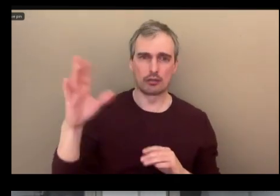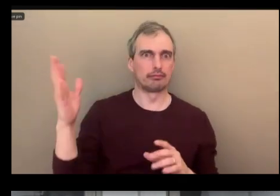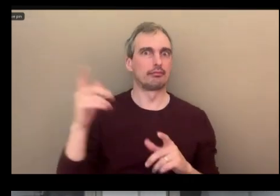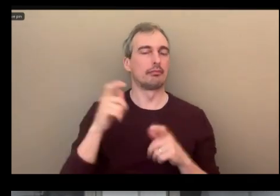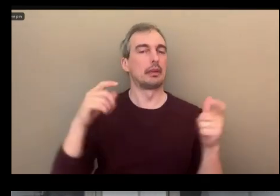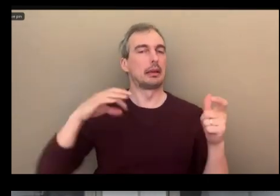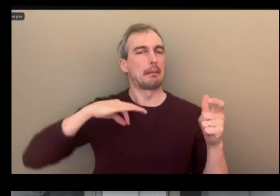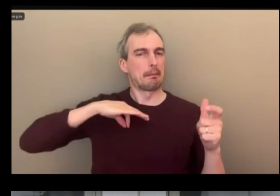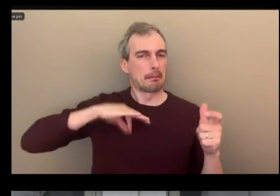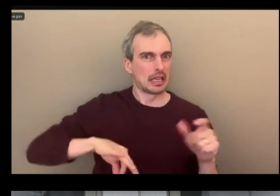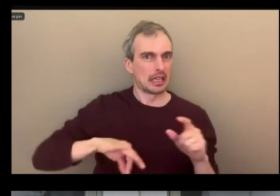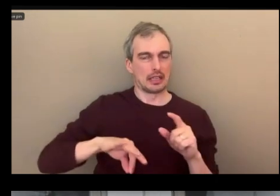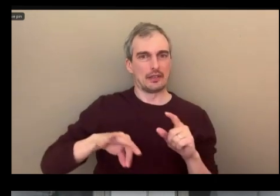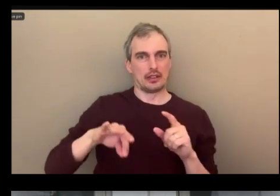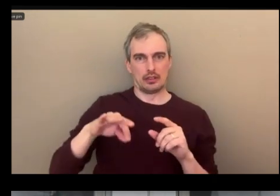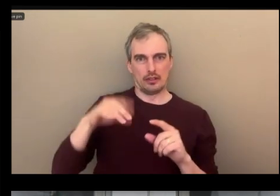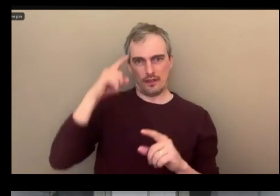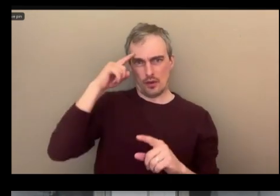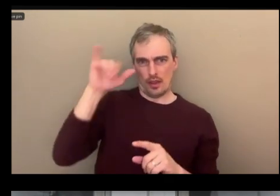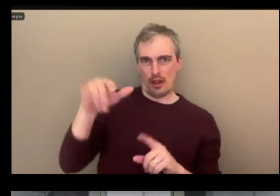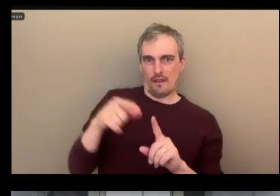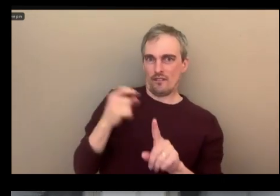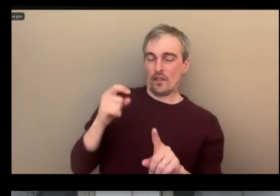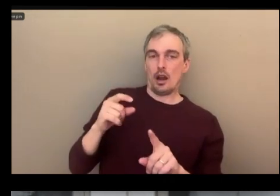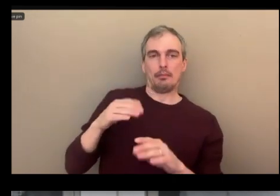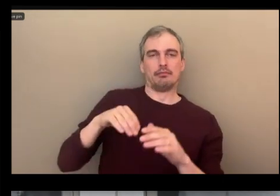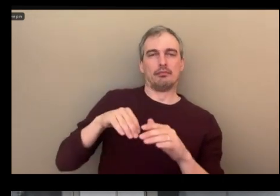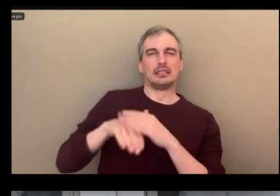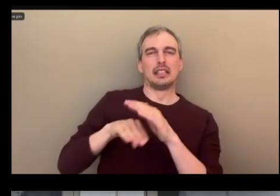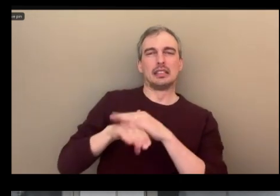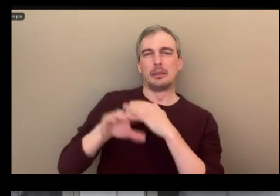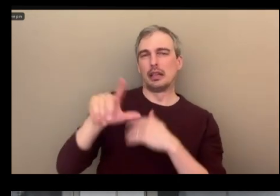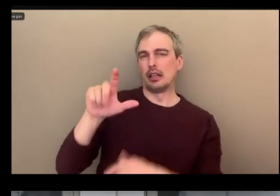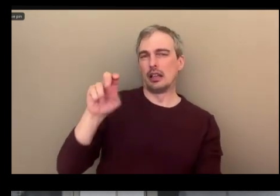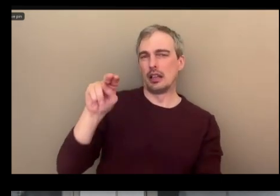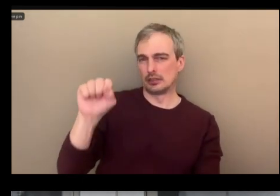So that's one of the things we're looking at. And one of the other things we're looking at, not just from a testing